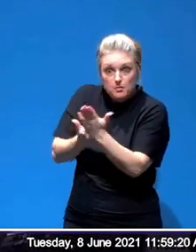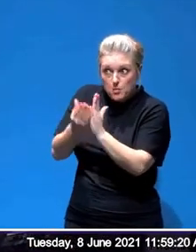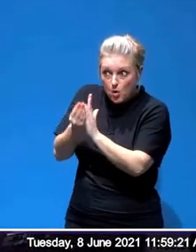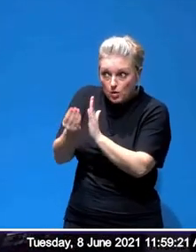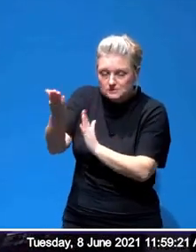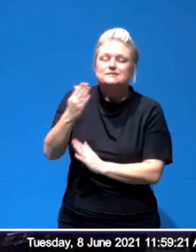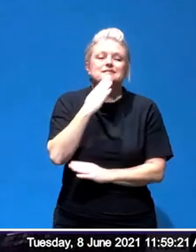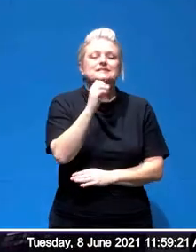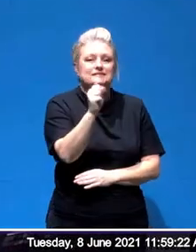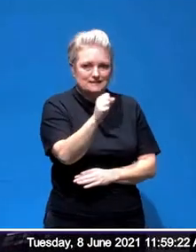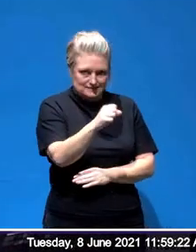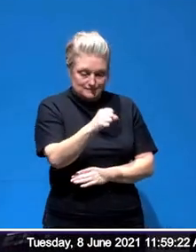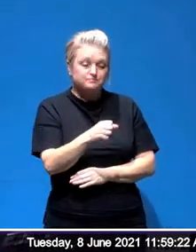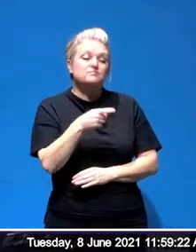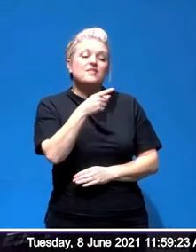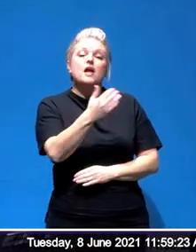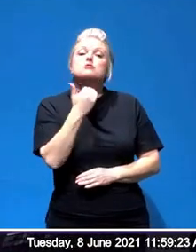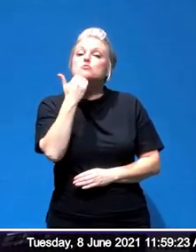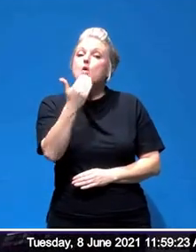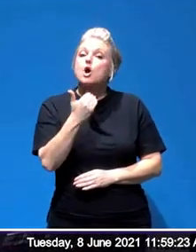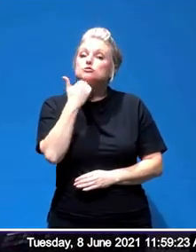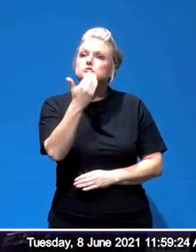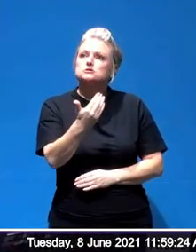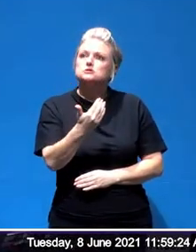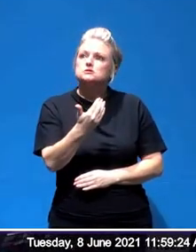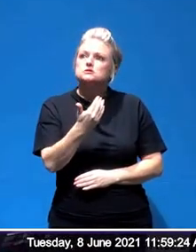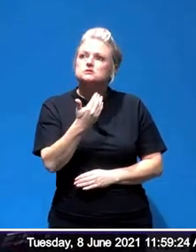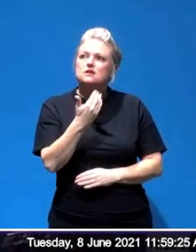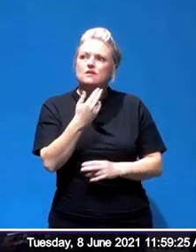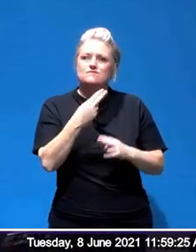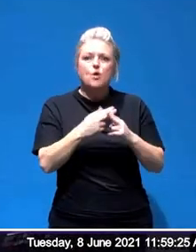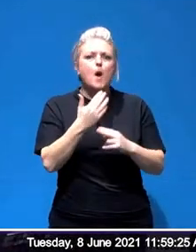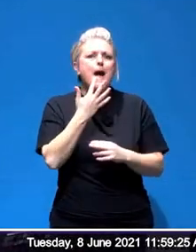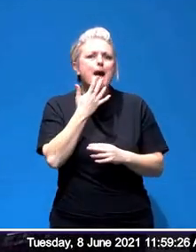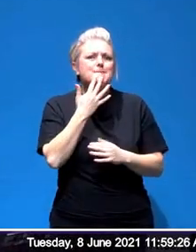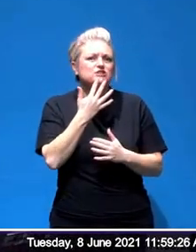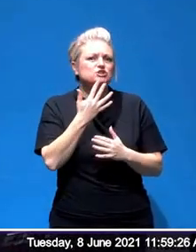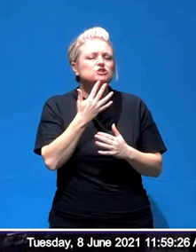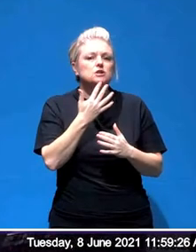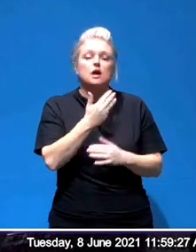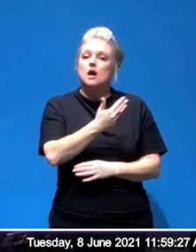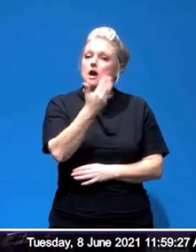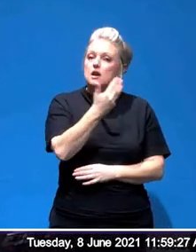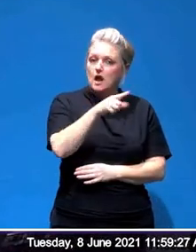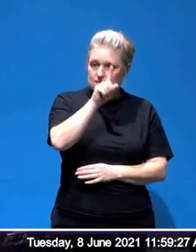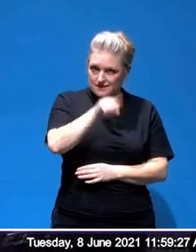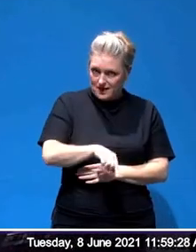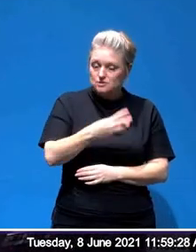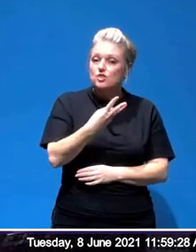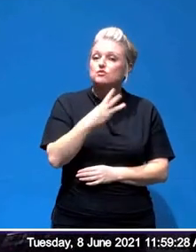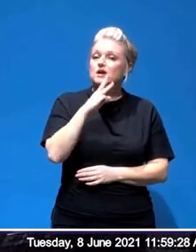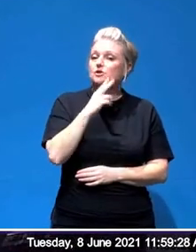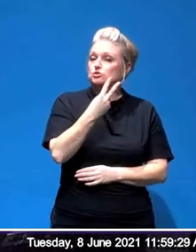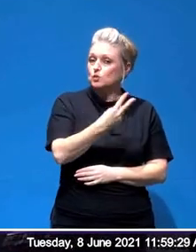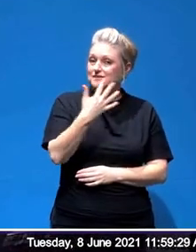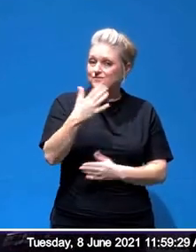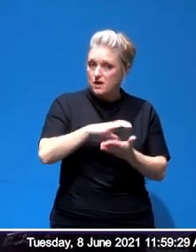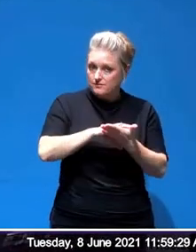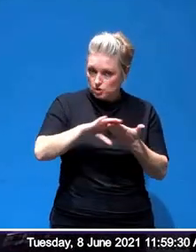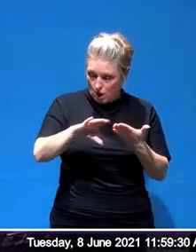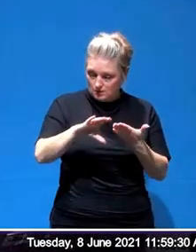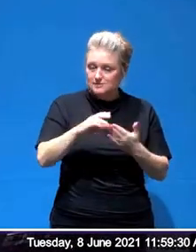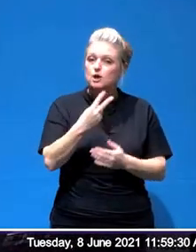The quote provided by the contractor for the modifications was $19,325.27.